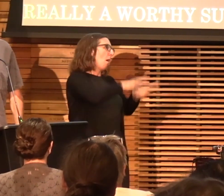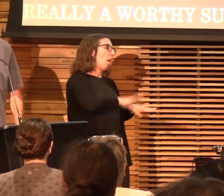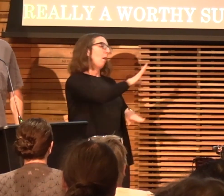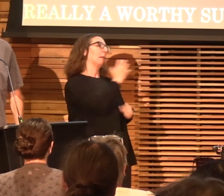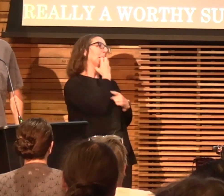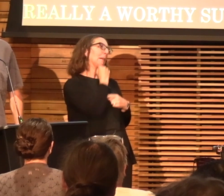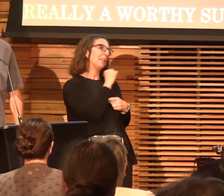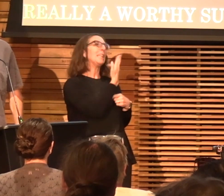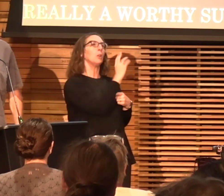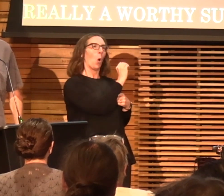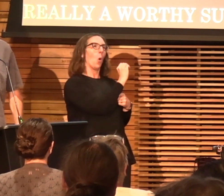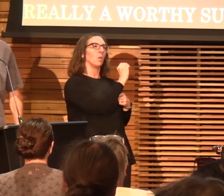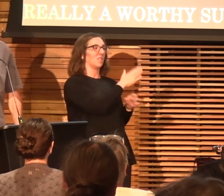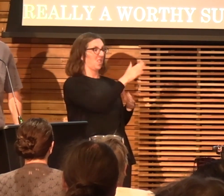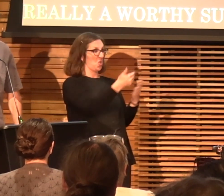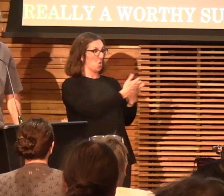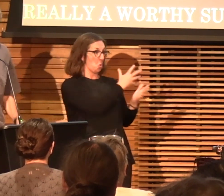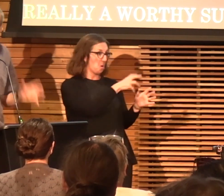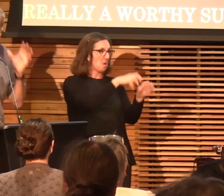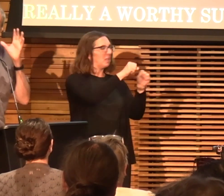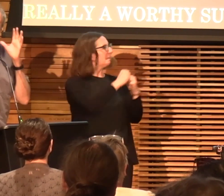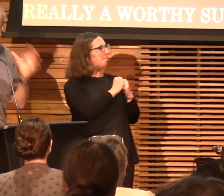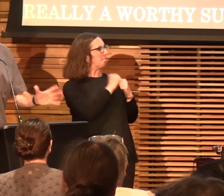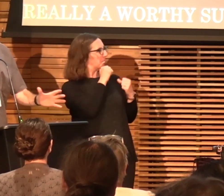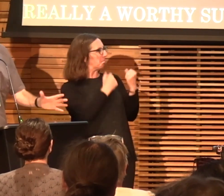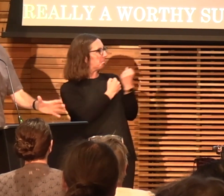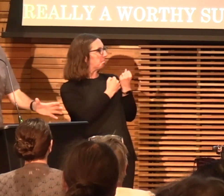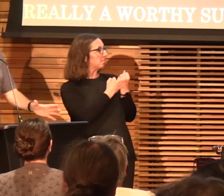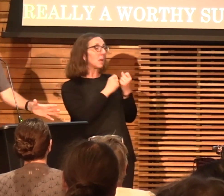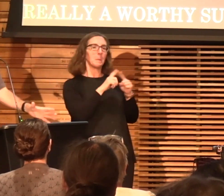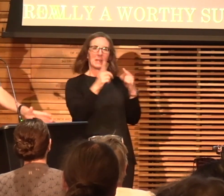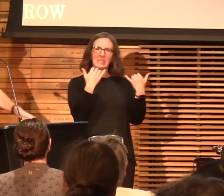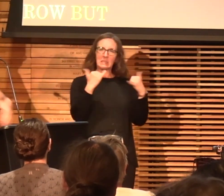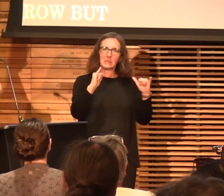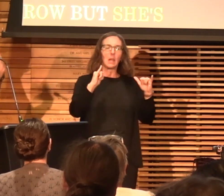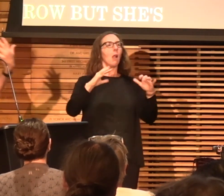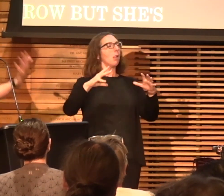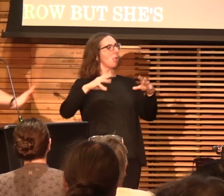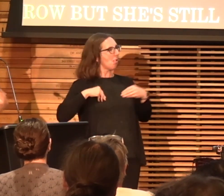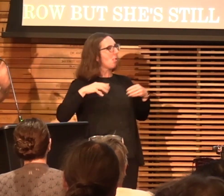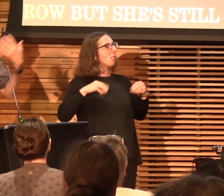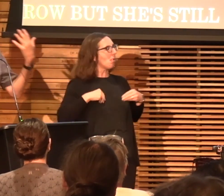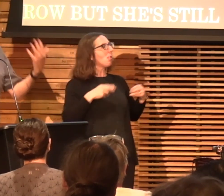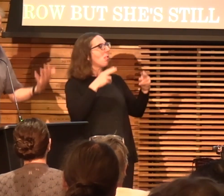But she's still glorifying Bolshevism. So this continues,